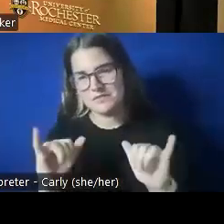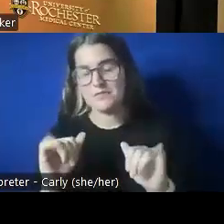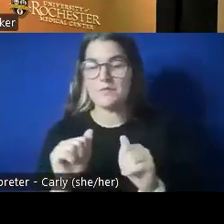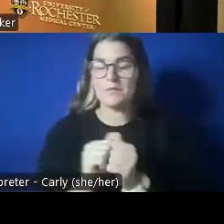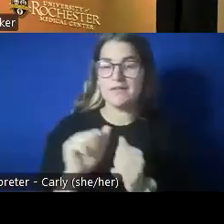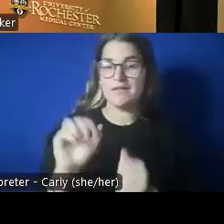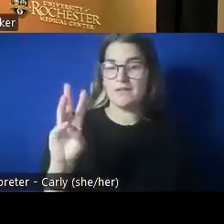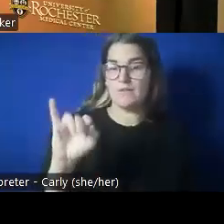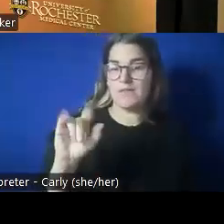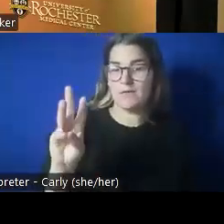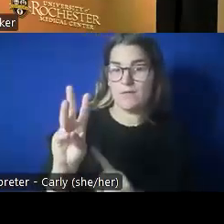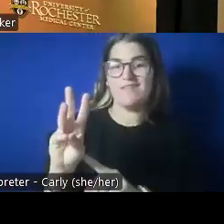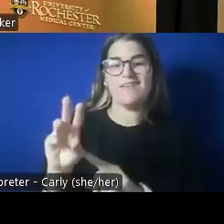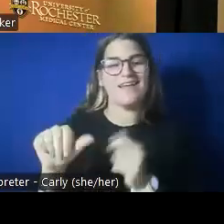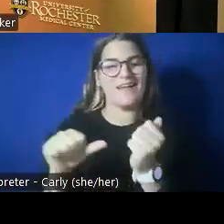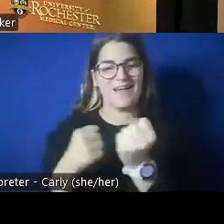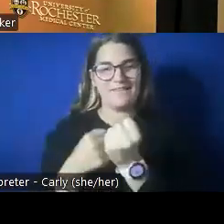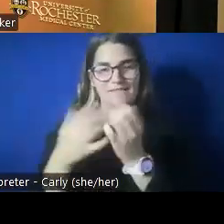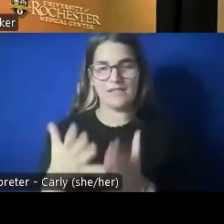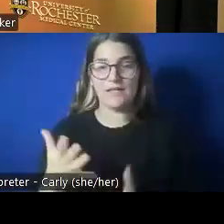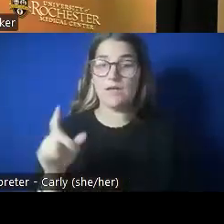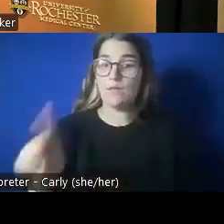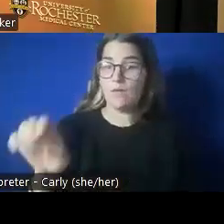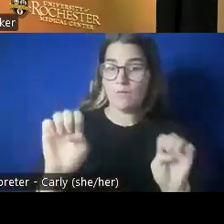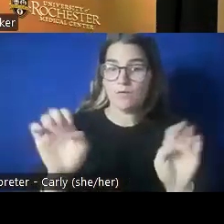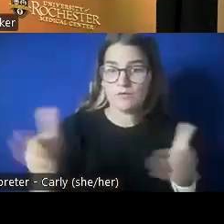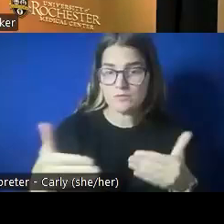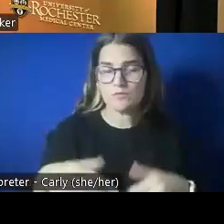an advocate that was on site and able to go to the emergency rooms and to the floors and things like